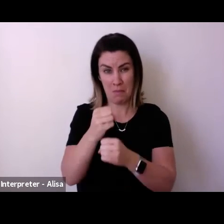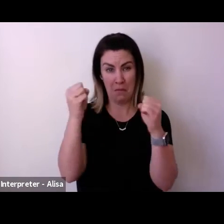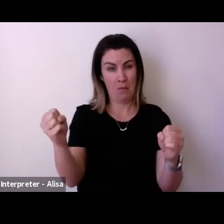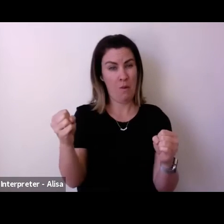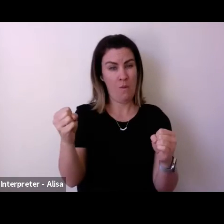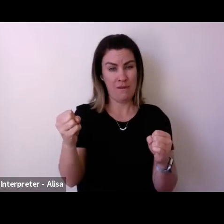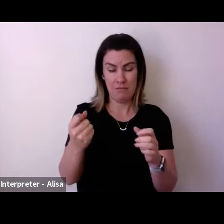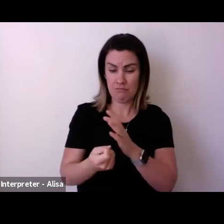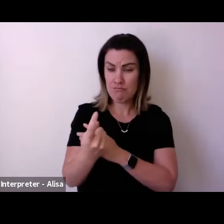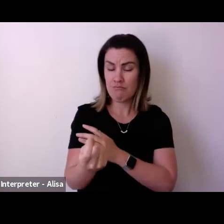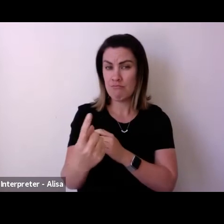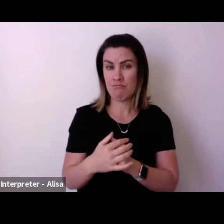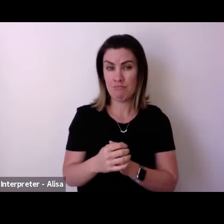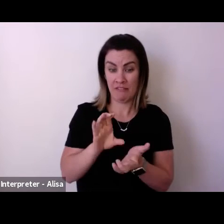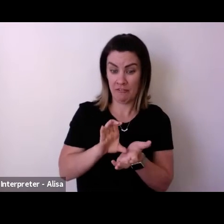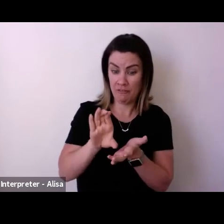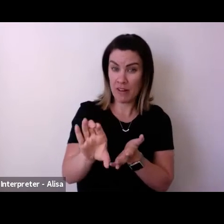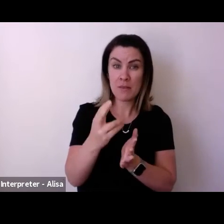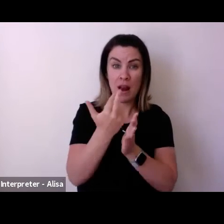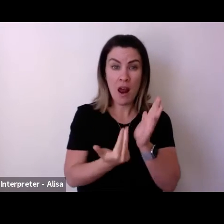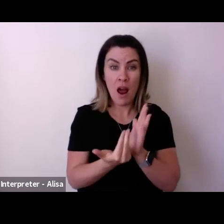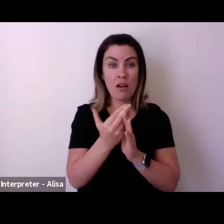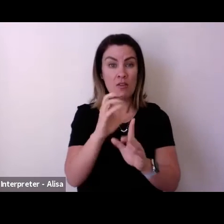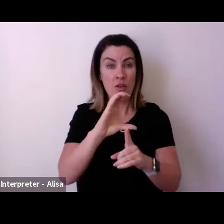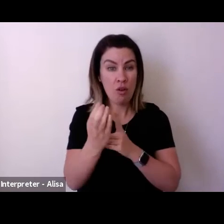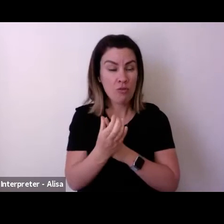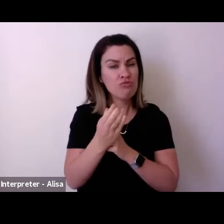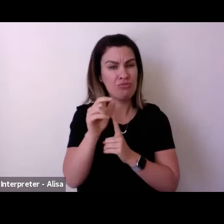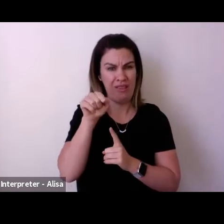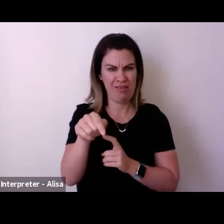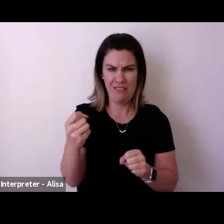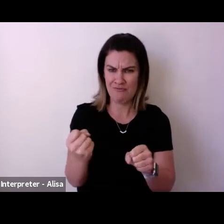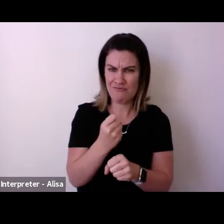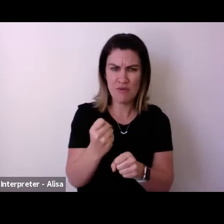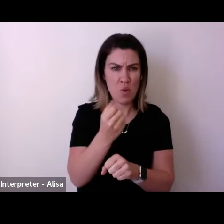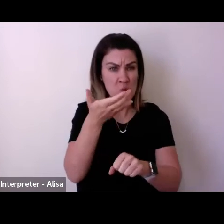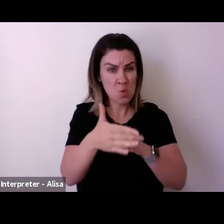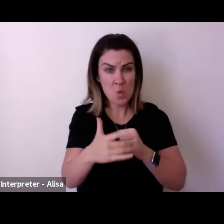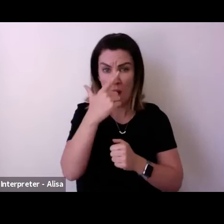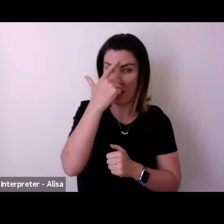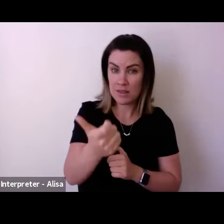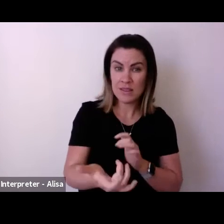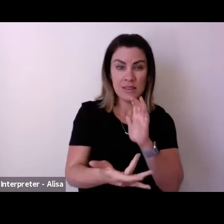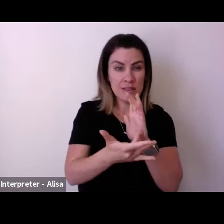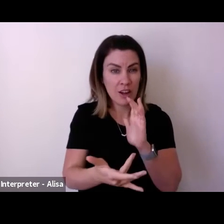has cultivated new ideas, technology and cutting edge innovation. It has fueled our talent